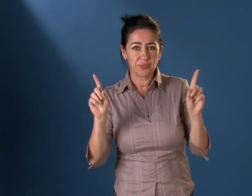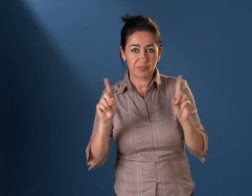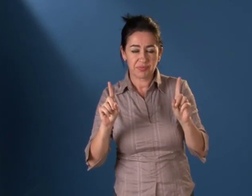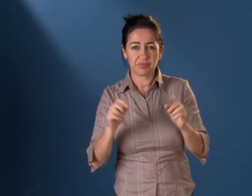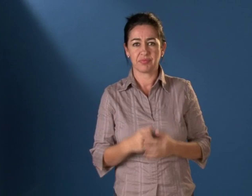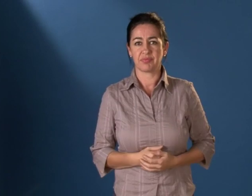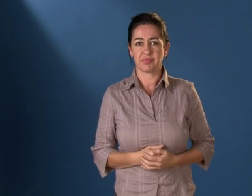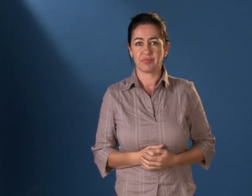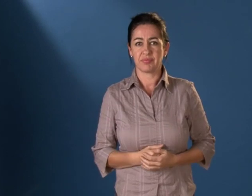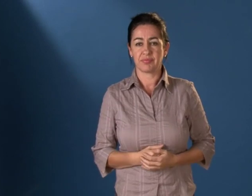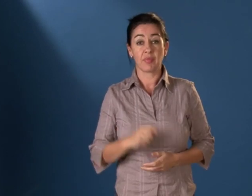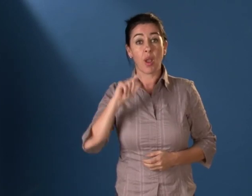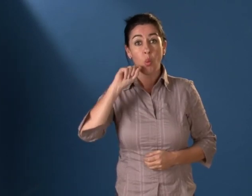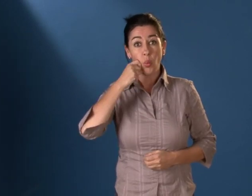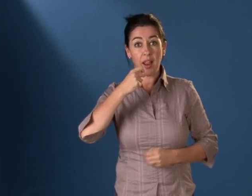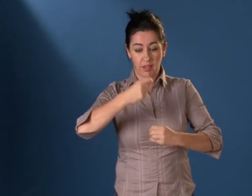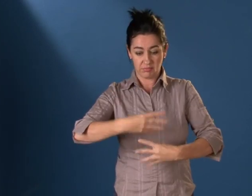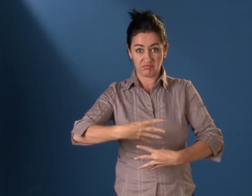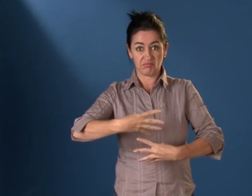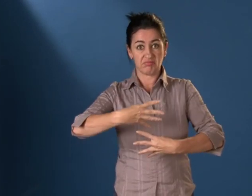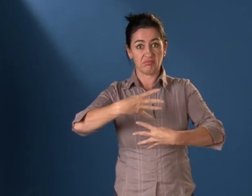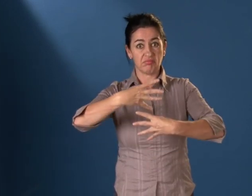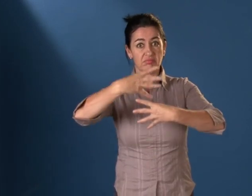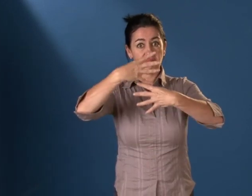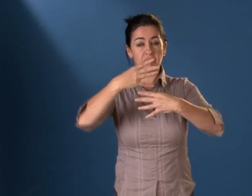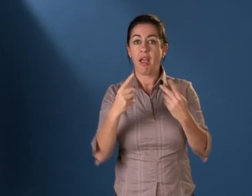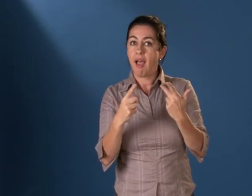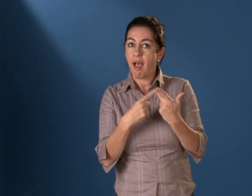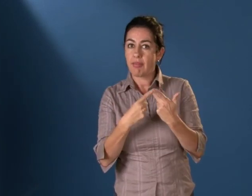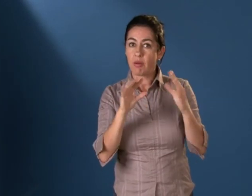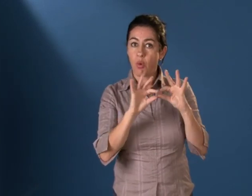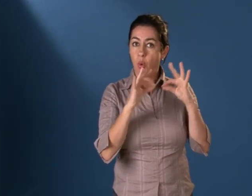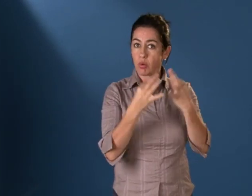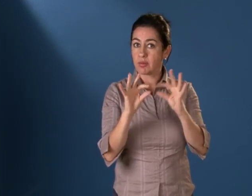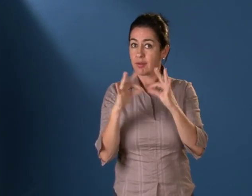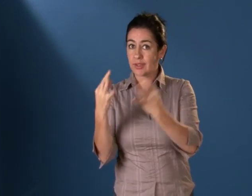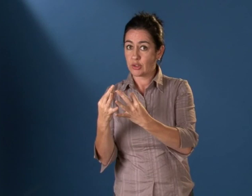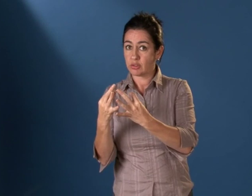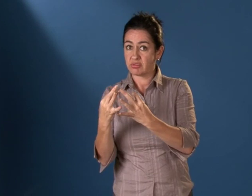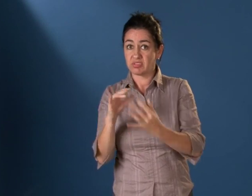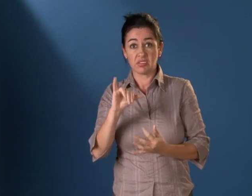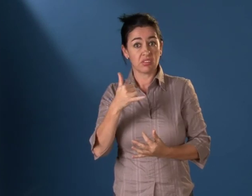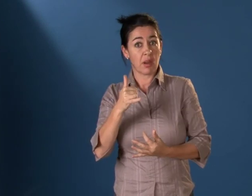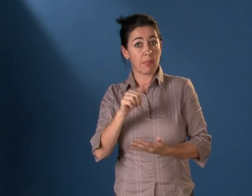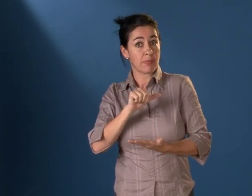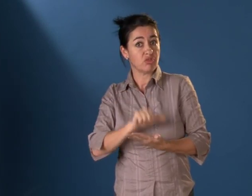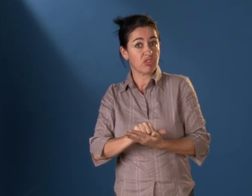about depression. There are also links to other organisations to find the right service